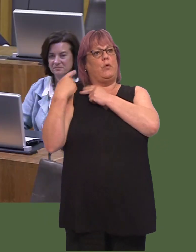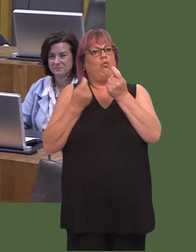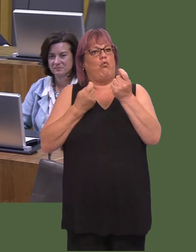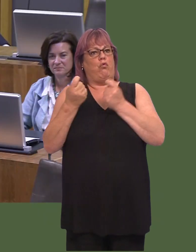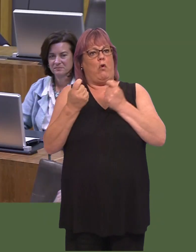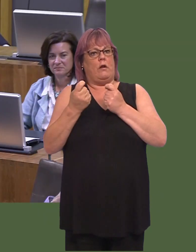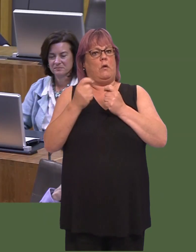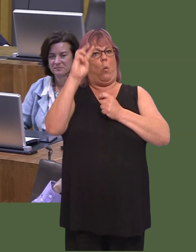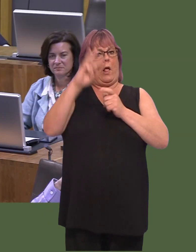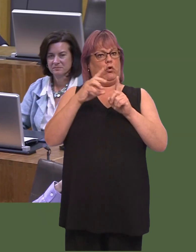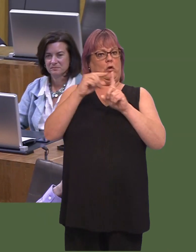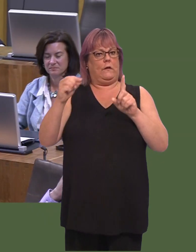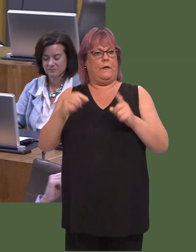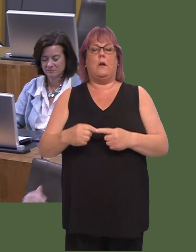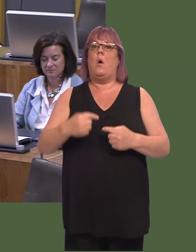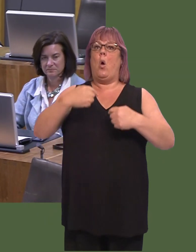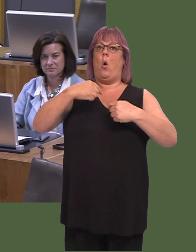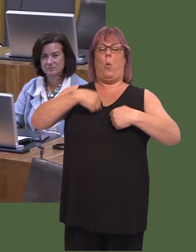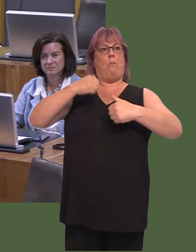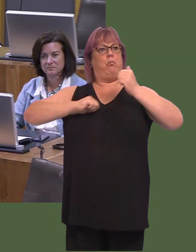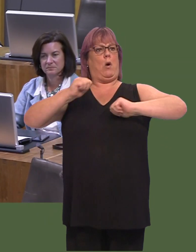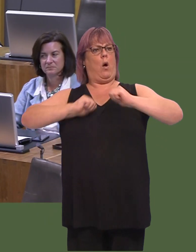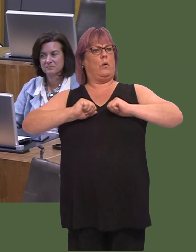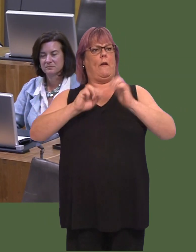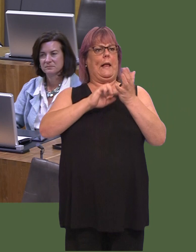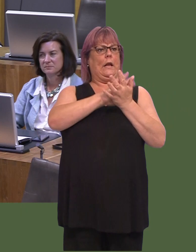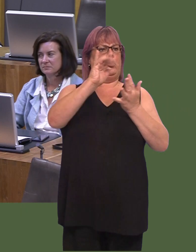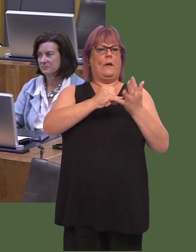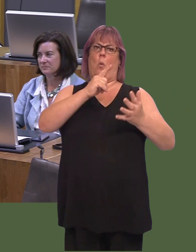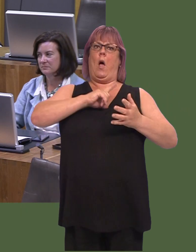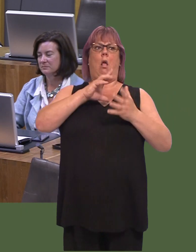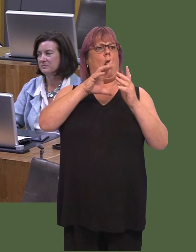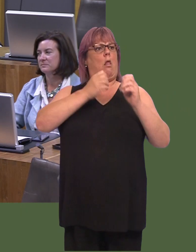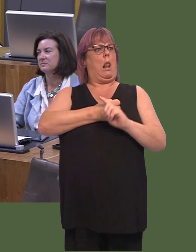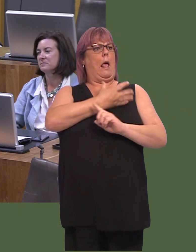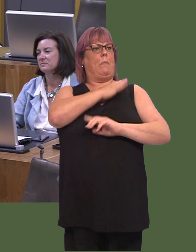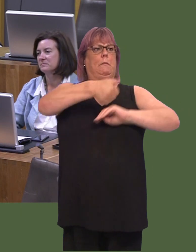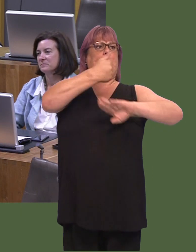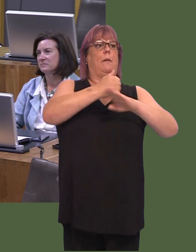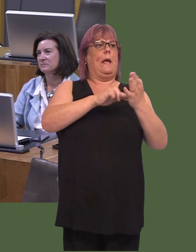Can I assure him we are proud of the record we have on the NHS? We are the party that established the NHS. We spend more on health per head than England does.